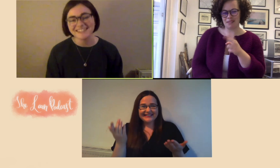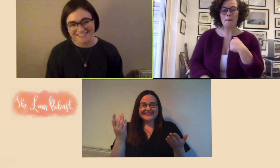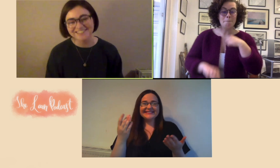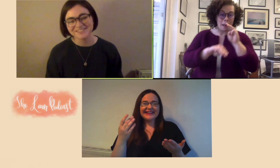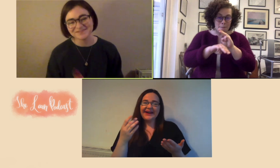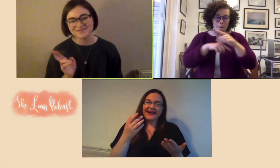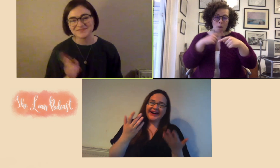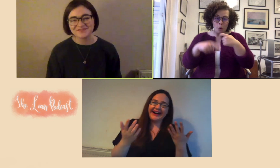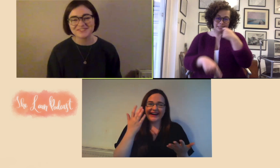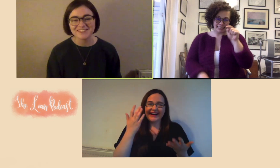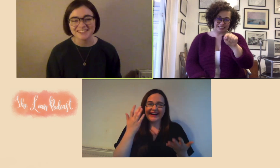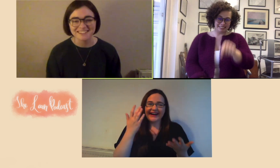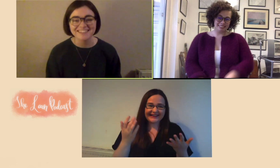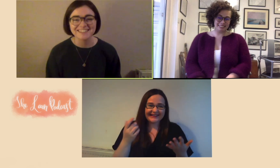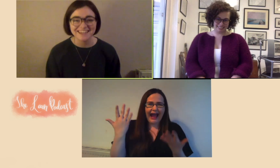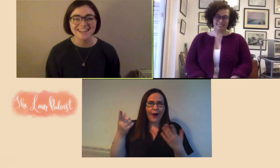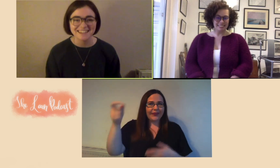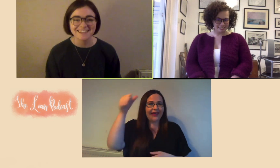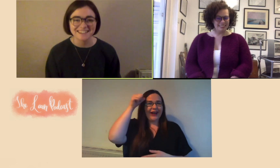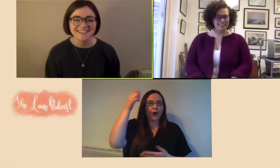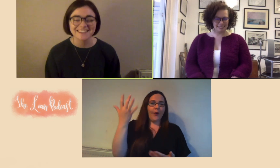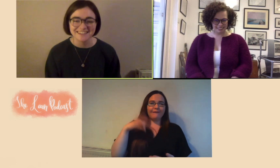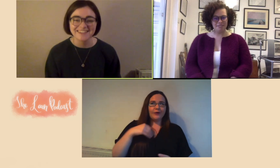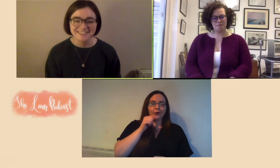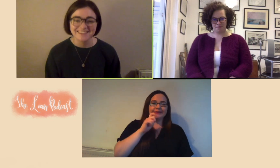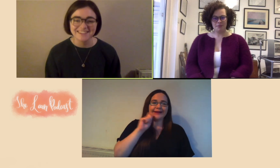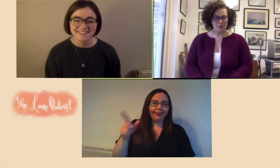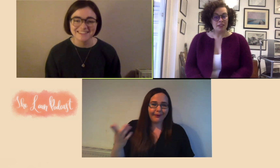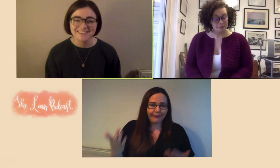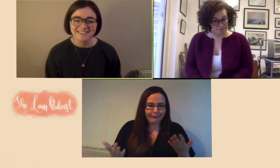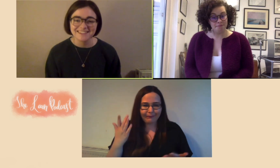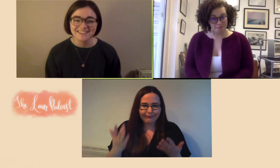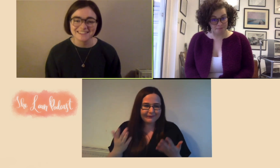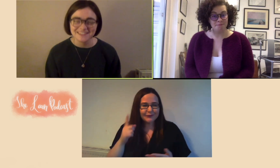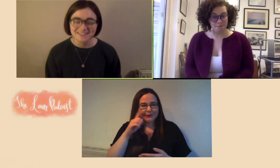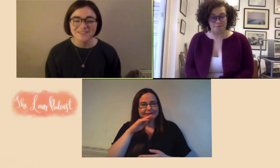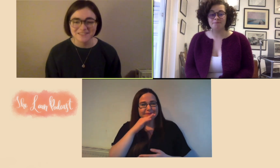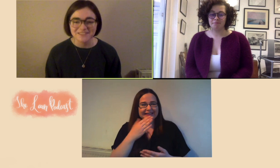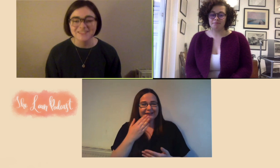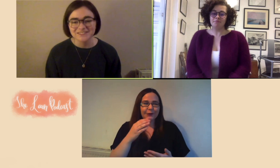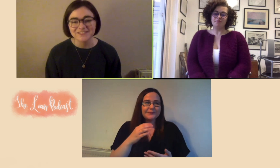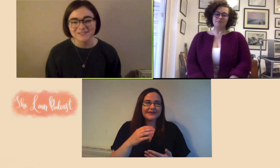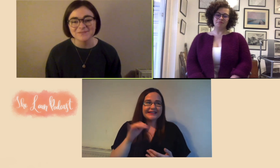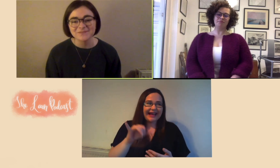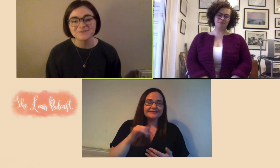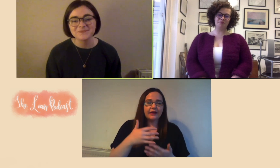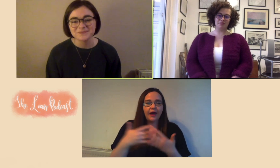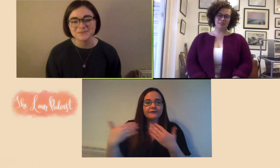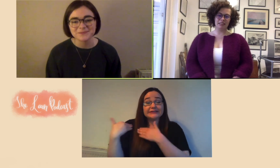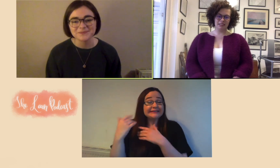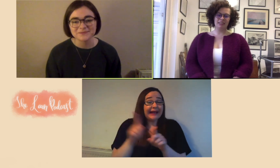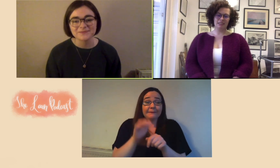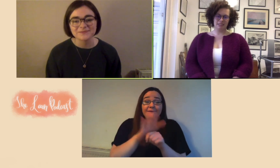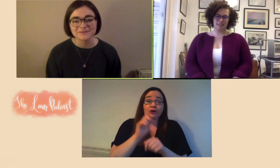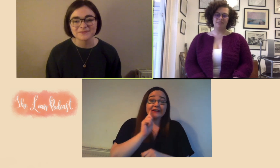but the phrase is, they don't know what they don't know. So the only way they'll know is if we tell them.